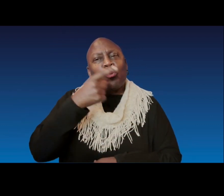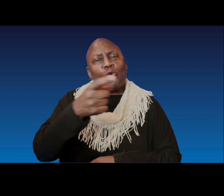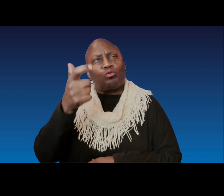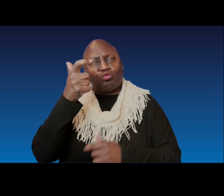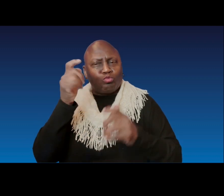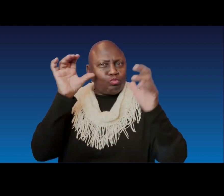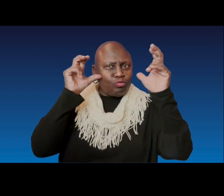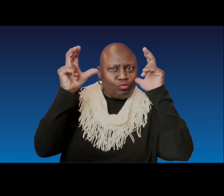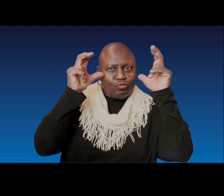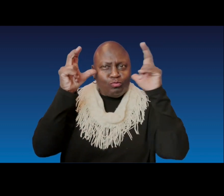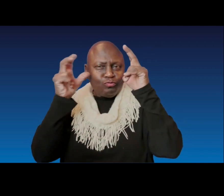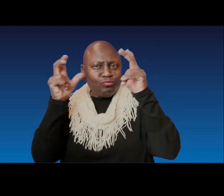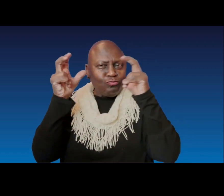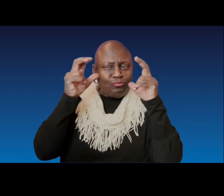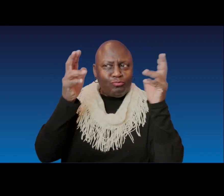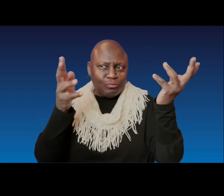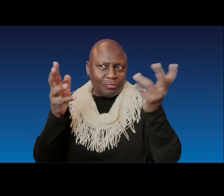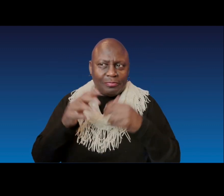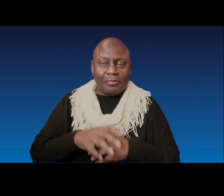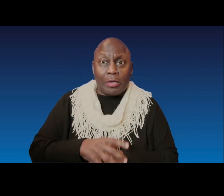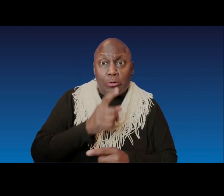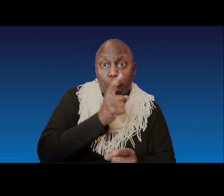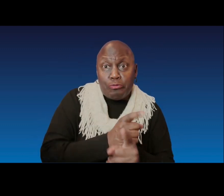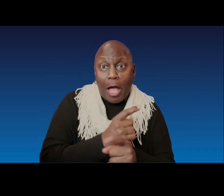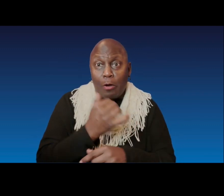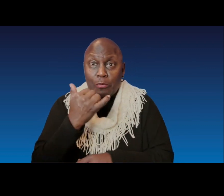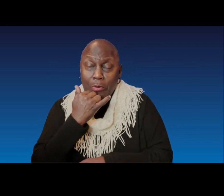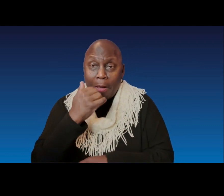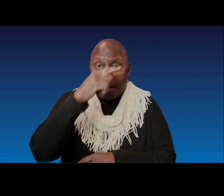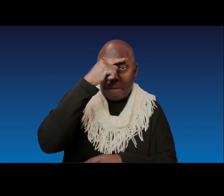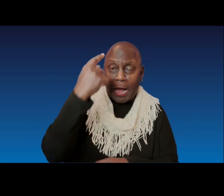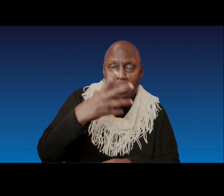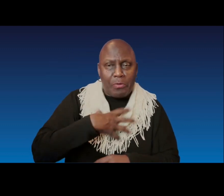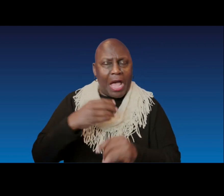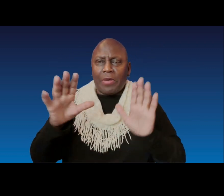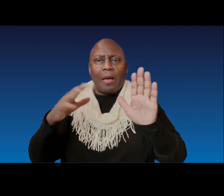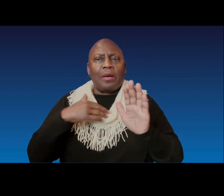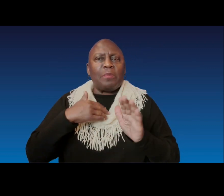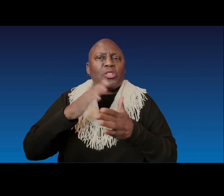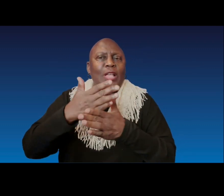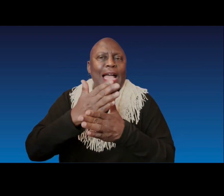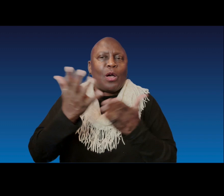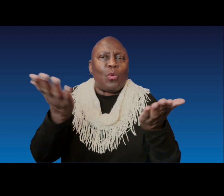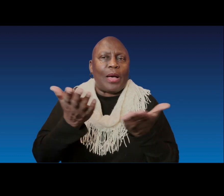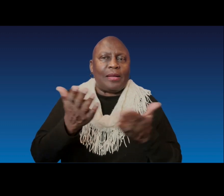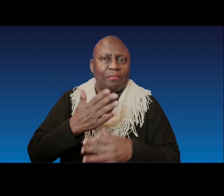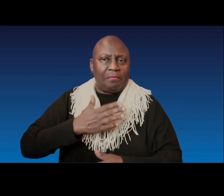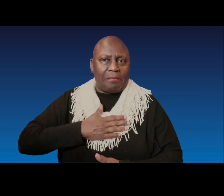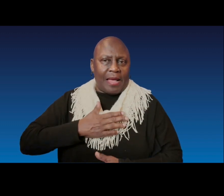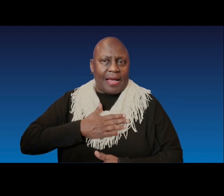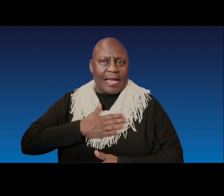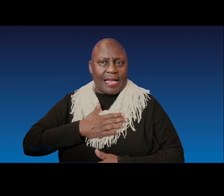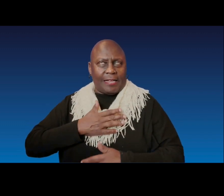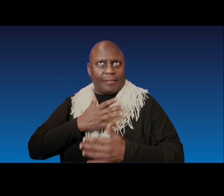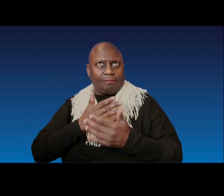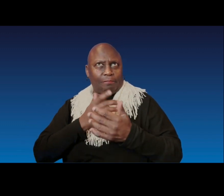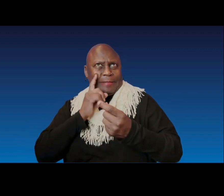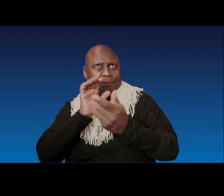There are different philosophies. Is good for you to listen to all of them. There's no right or wrong, black or white.